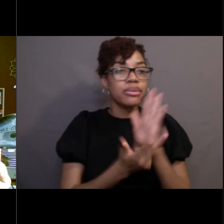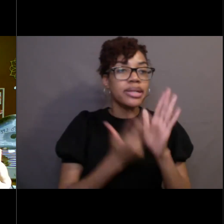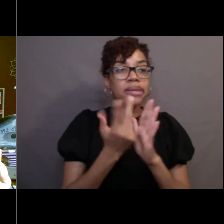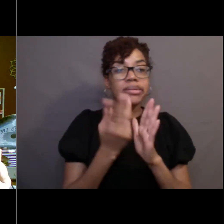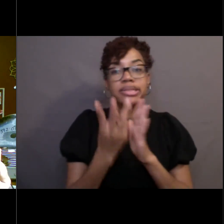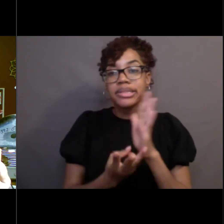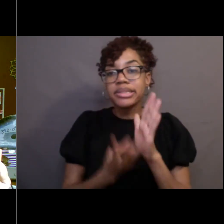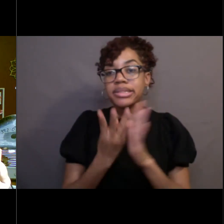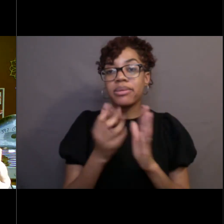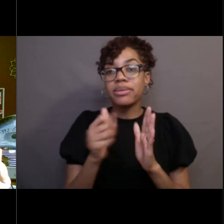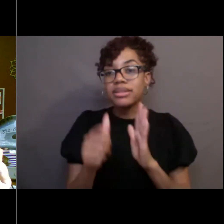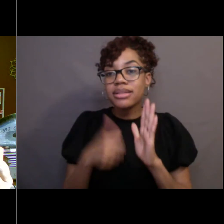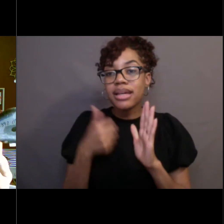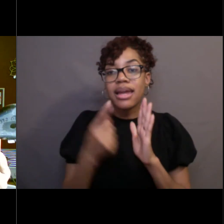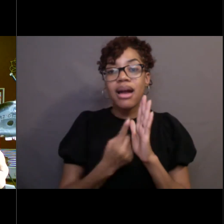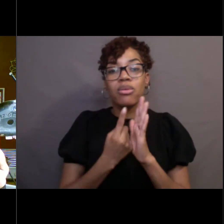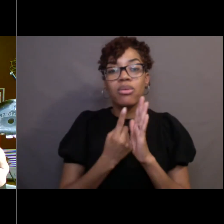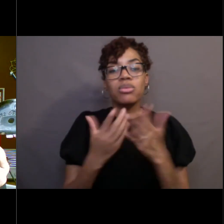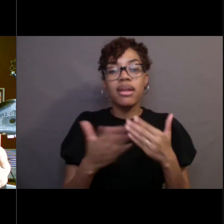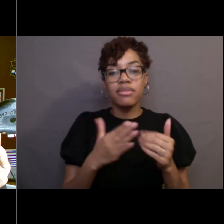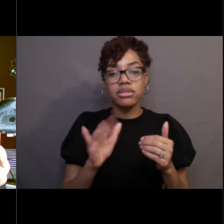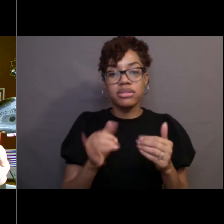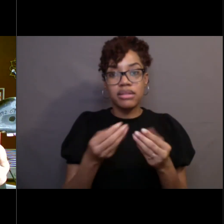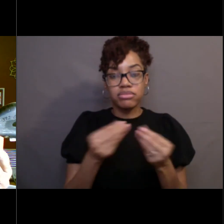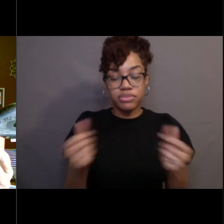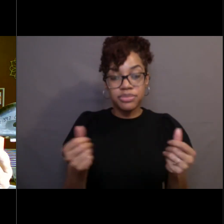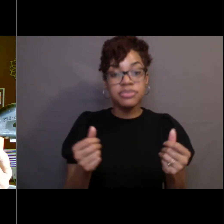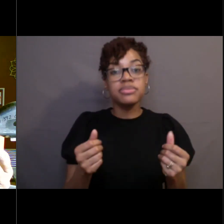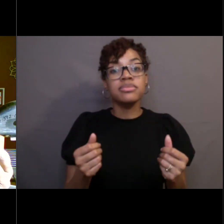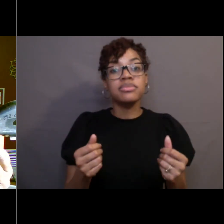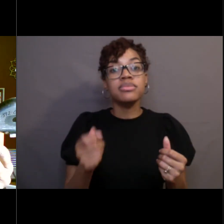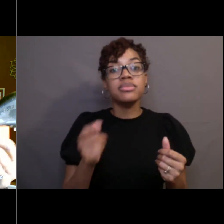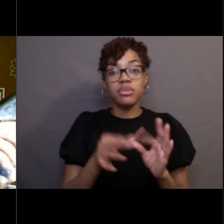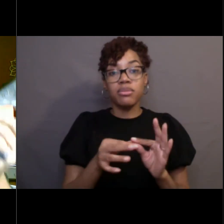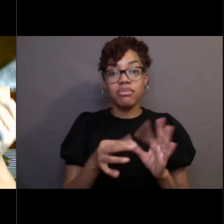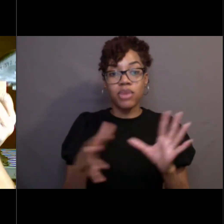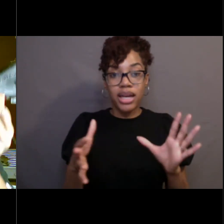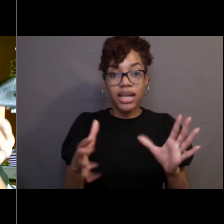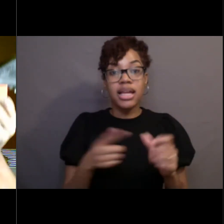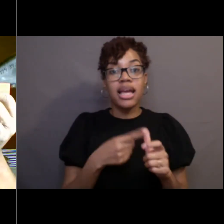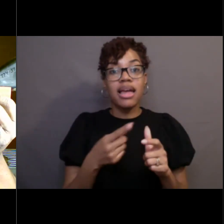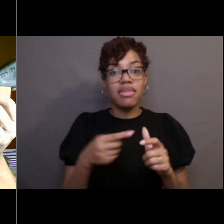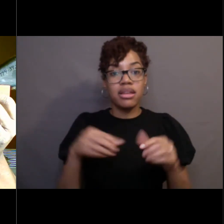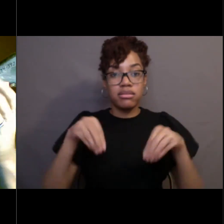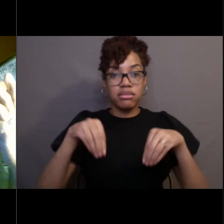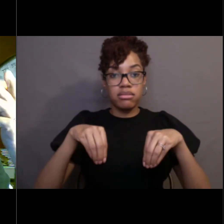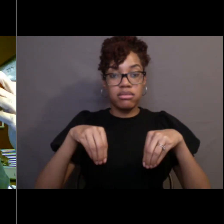whatever that rate of dissolving is, it'll break and it'll release the tag from the turtle.